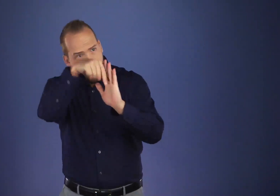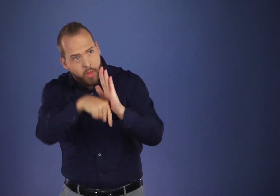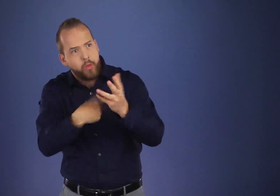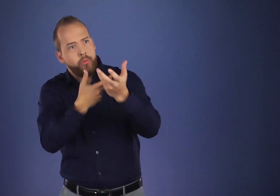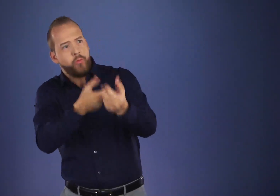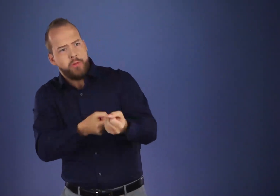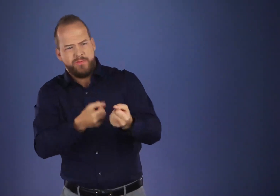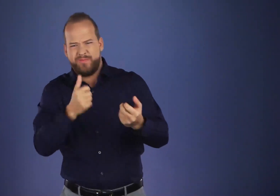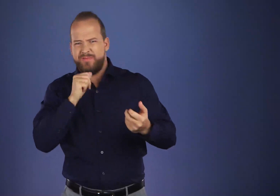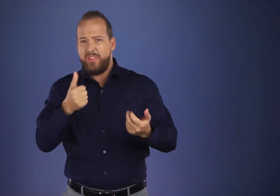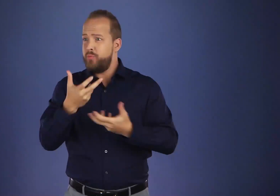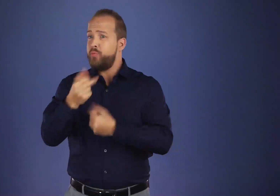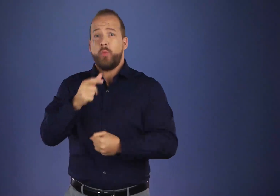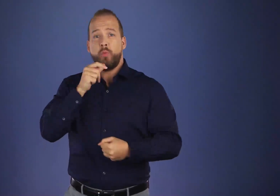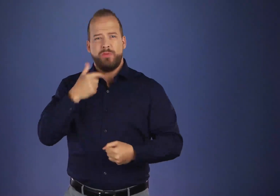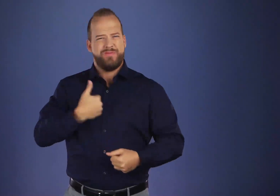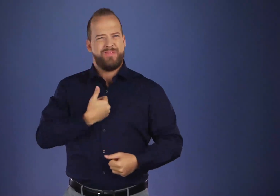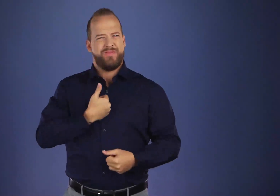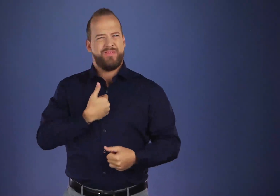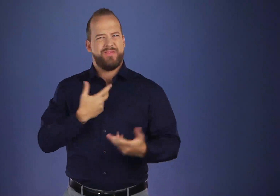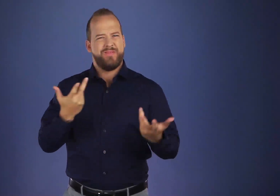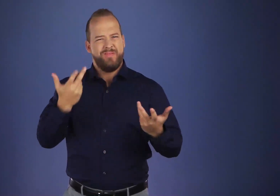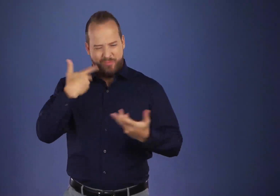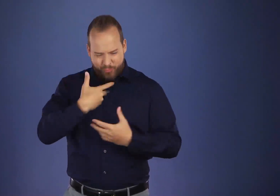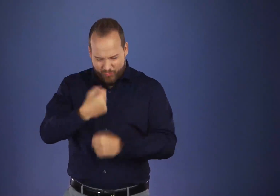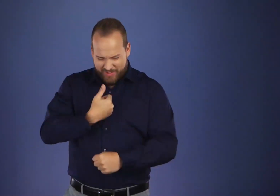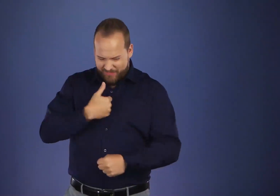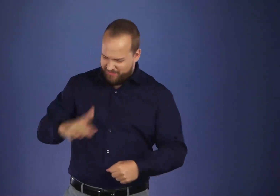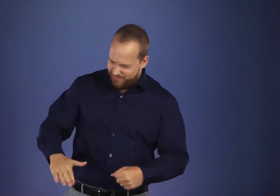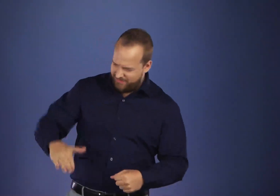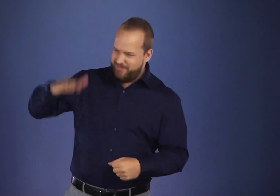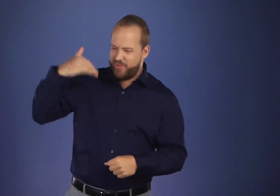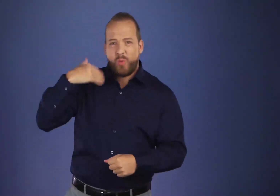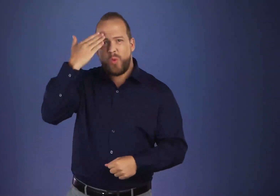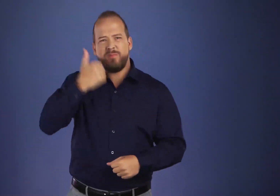Besides, we think, there is no one we can surely trust.